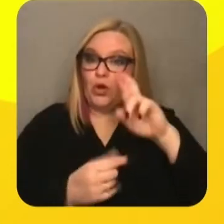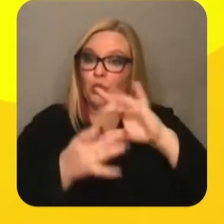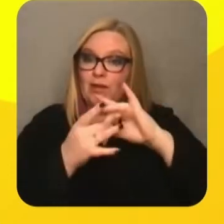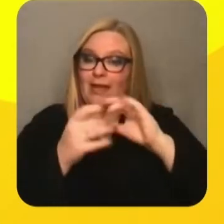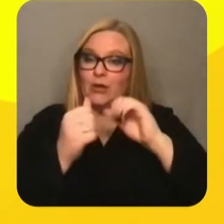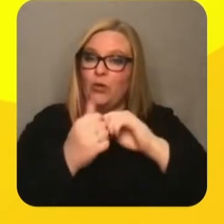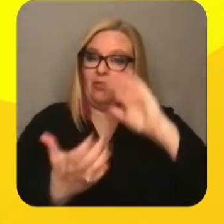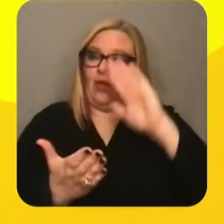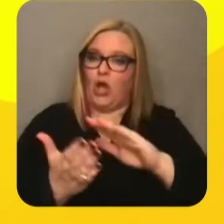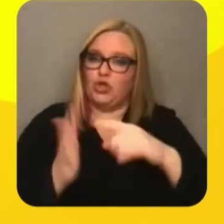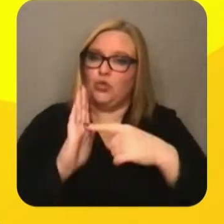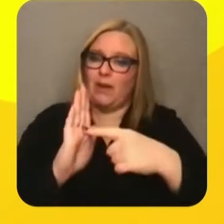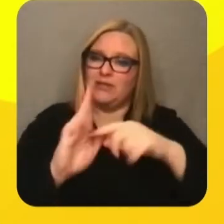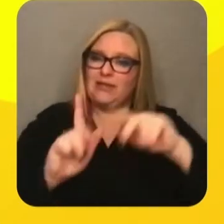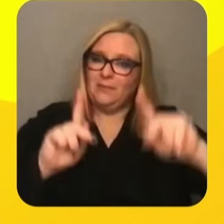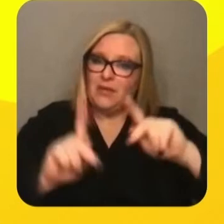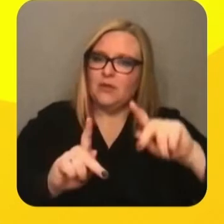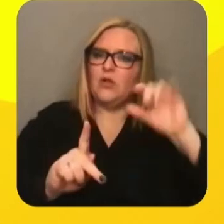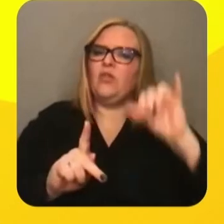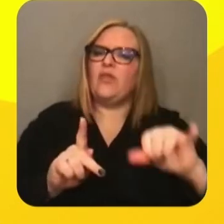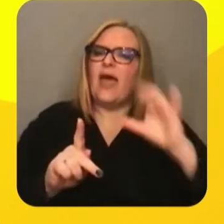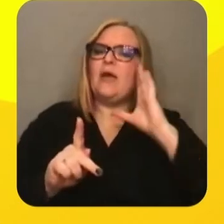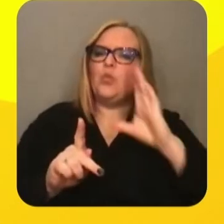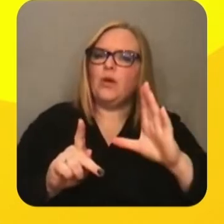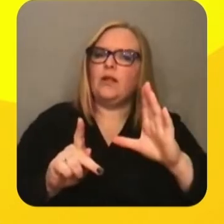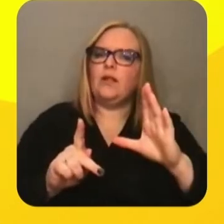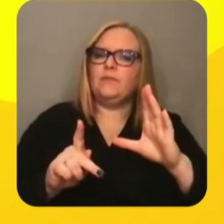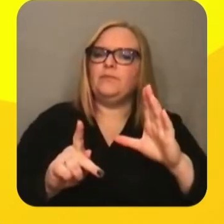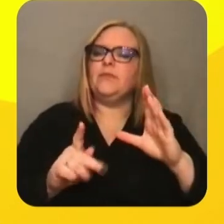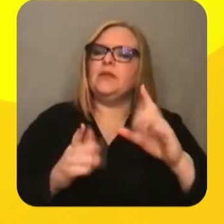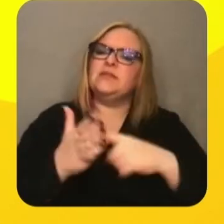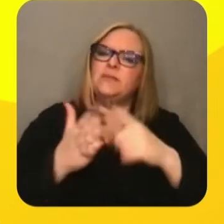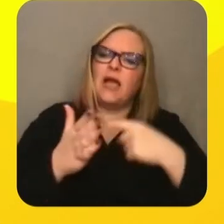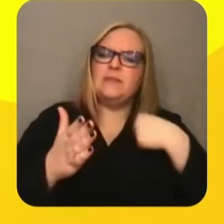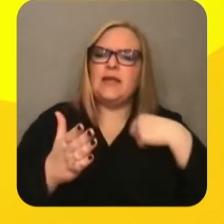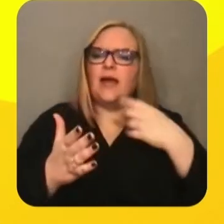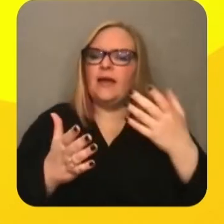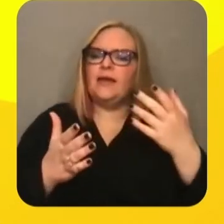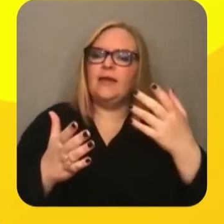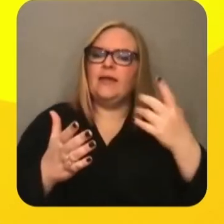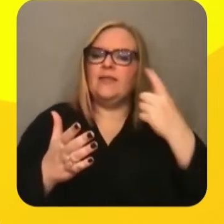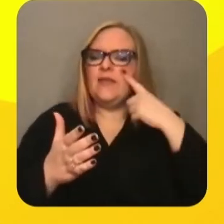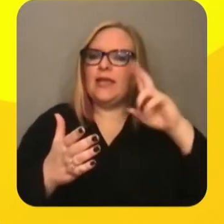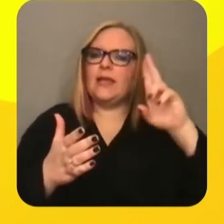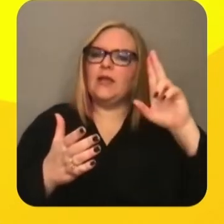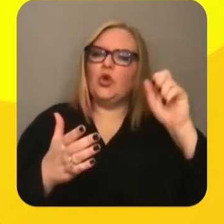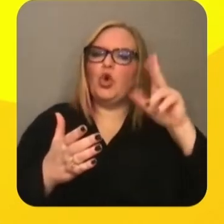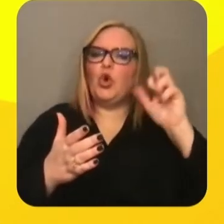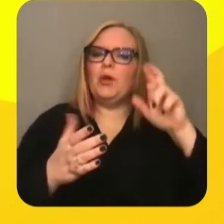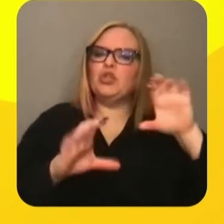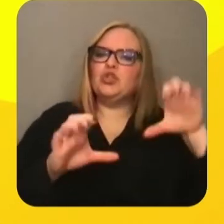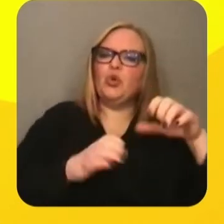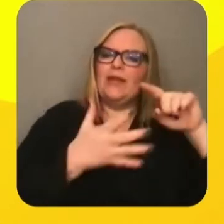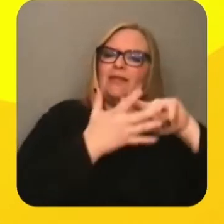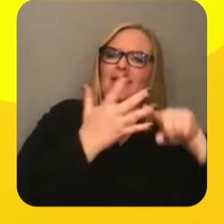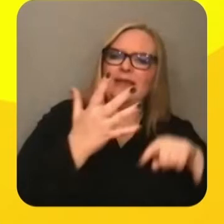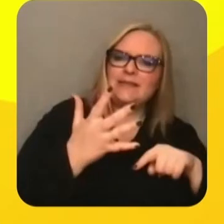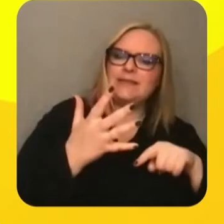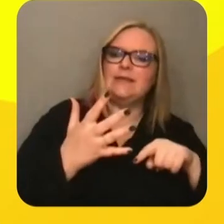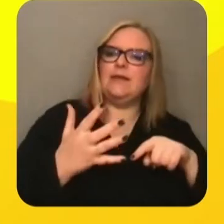because that will make and sometimes I even like, slip it in. I'm like, Hey, Uber's doing this thing. Use this as a little bit of pressure to your organization saying,